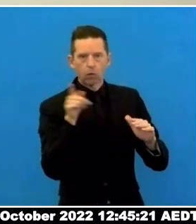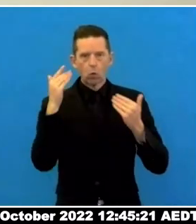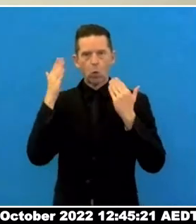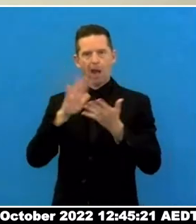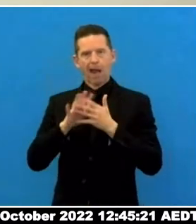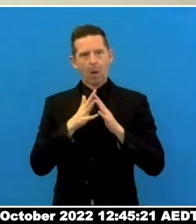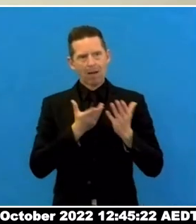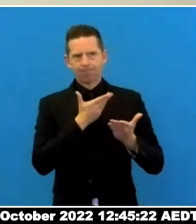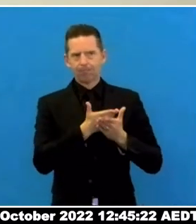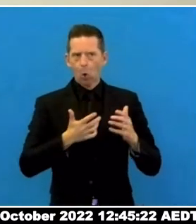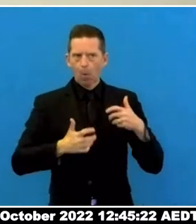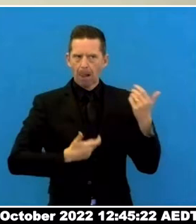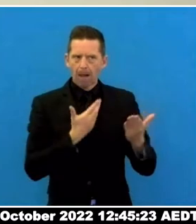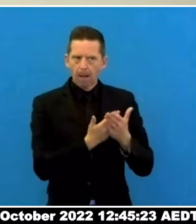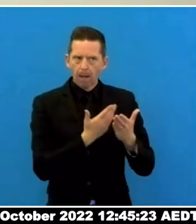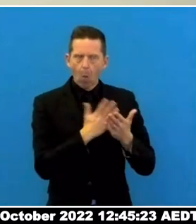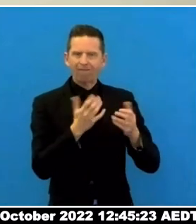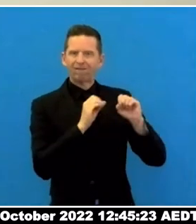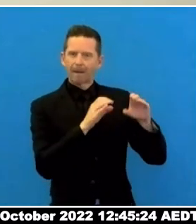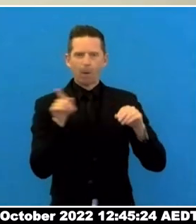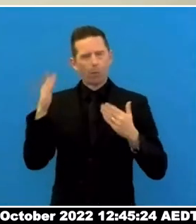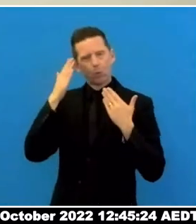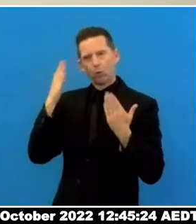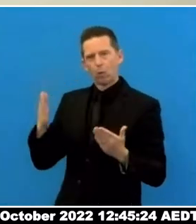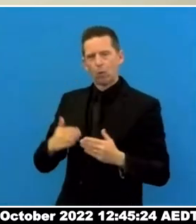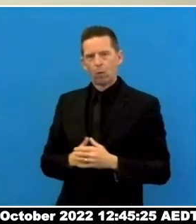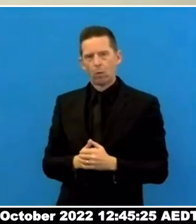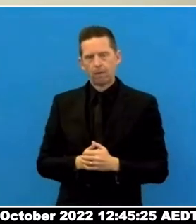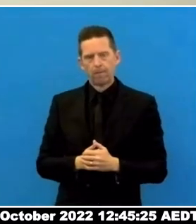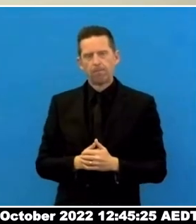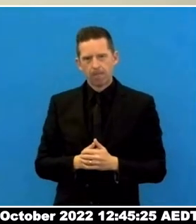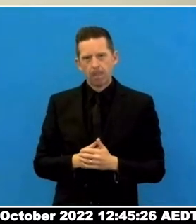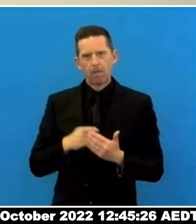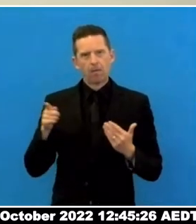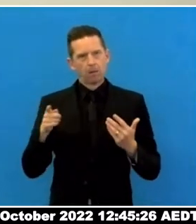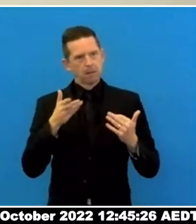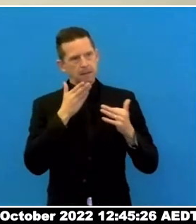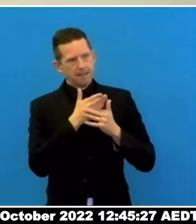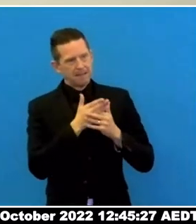The experience of frustrations with inconsistent and contradictory information from some services was an issue.